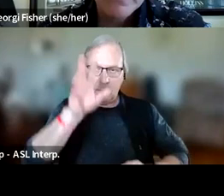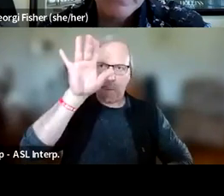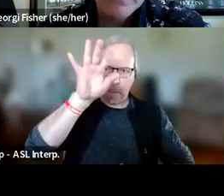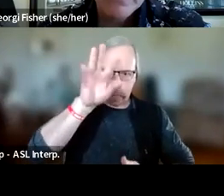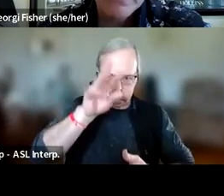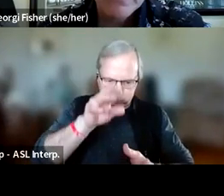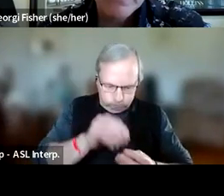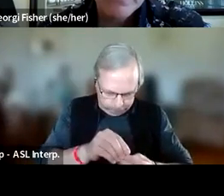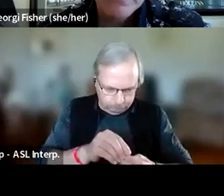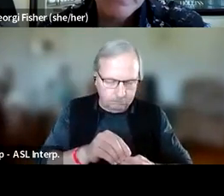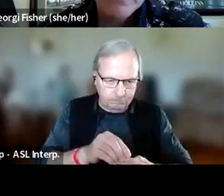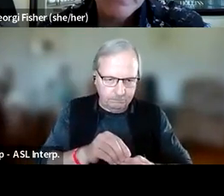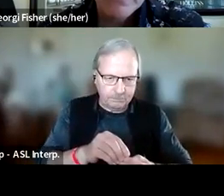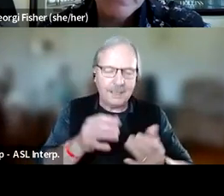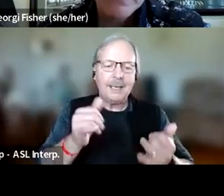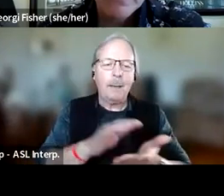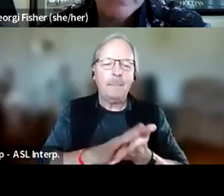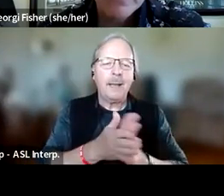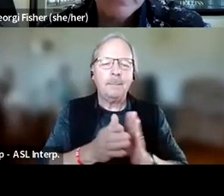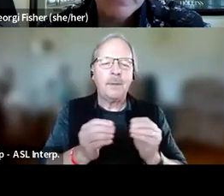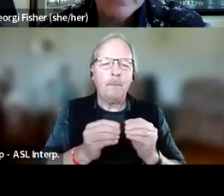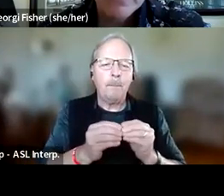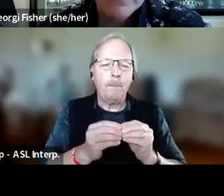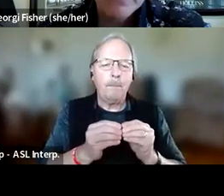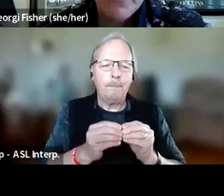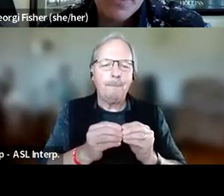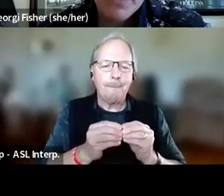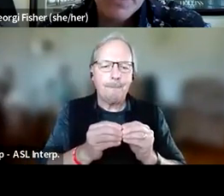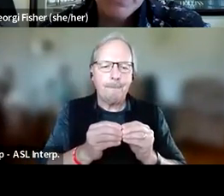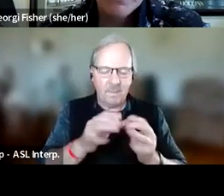it becomes now more of a package